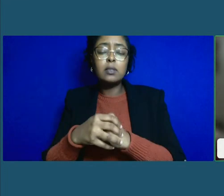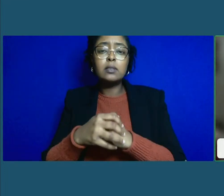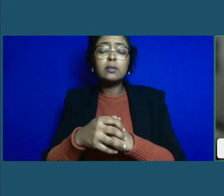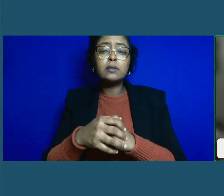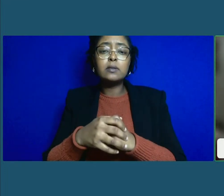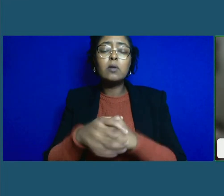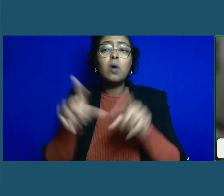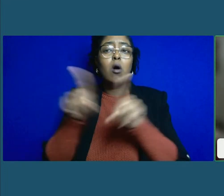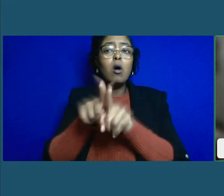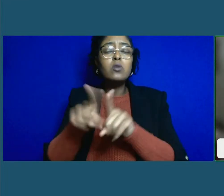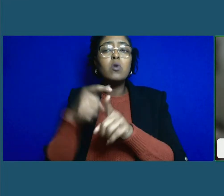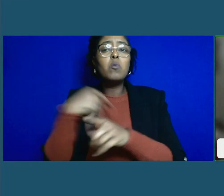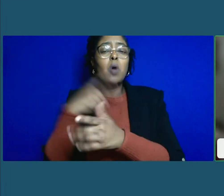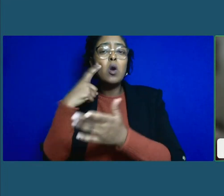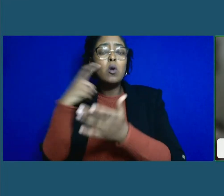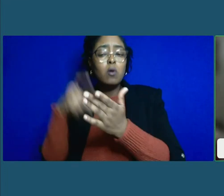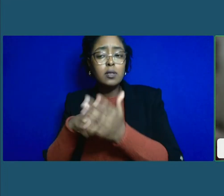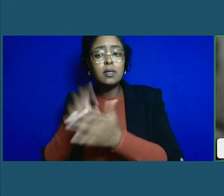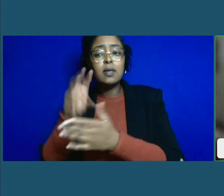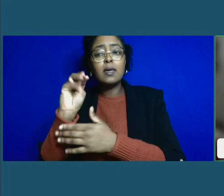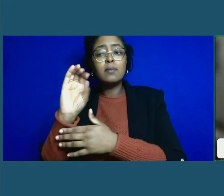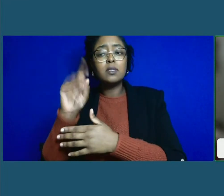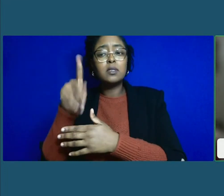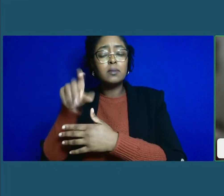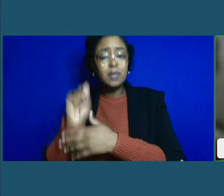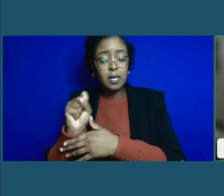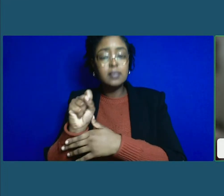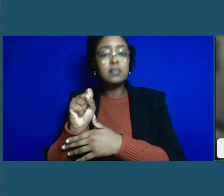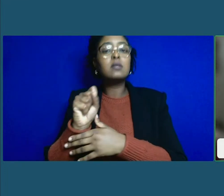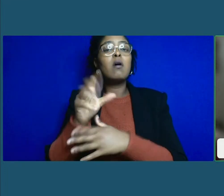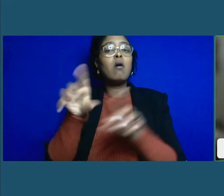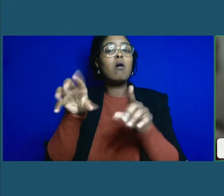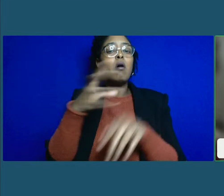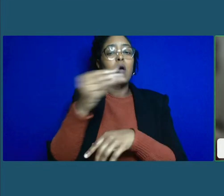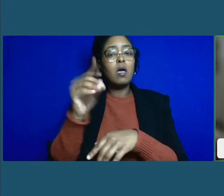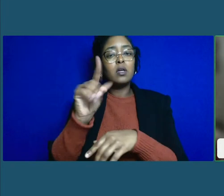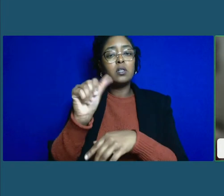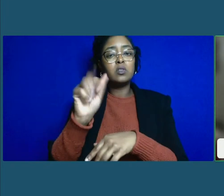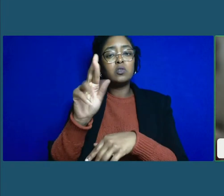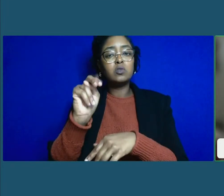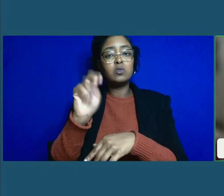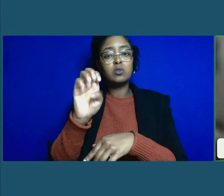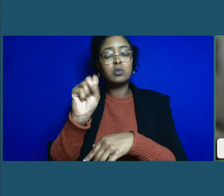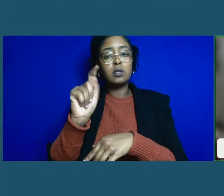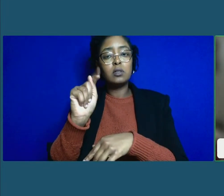are things that we can do very practically. And we've also seen